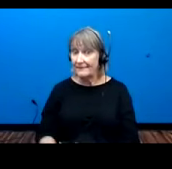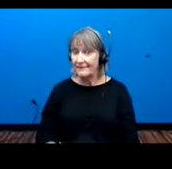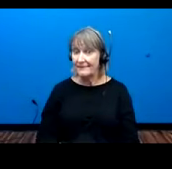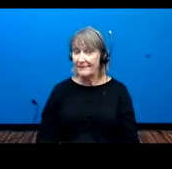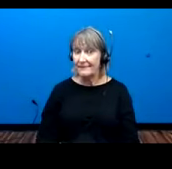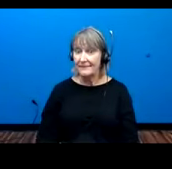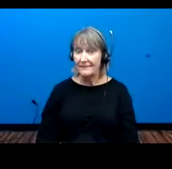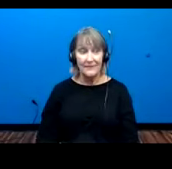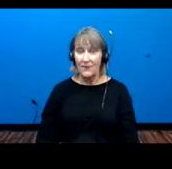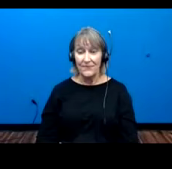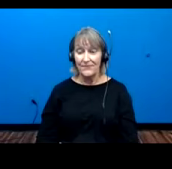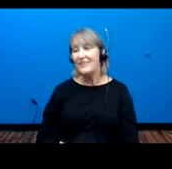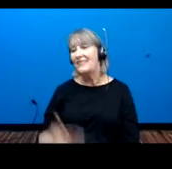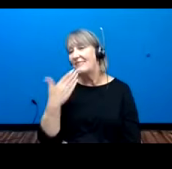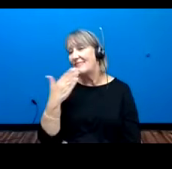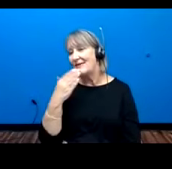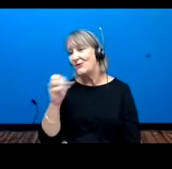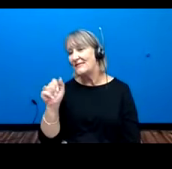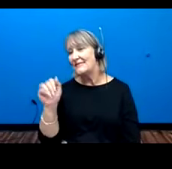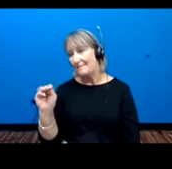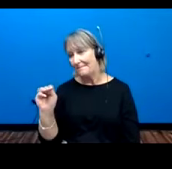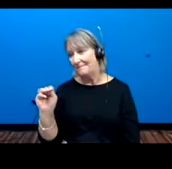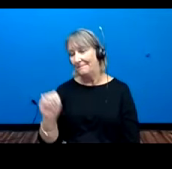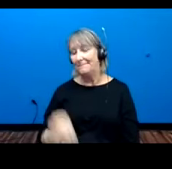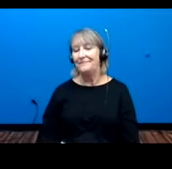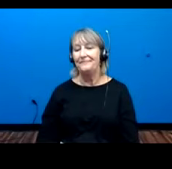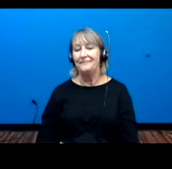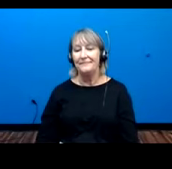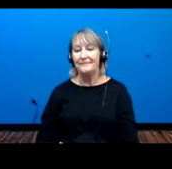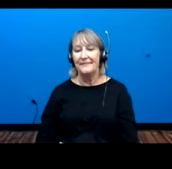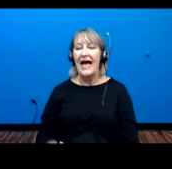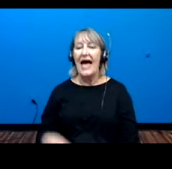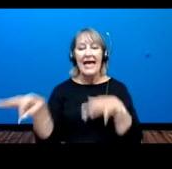Carolyn: Thank you, Sam. As we started out, I said time's the most valuable thing that we've got.